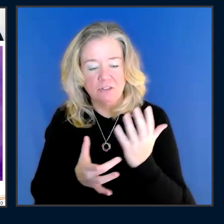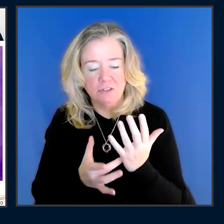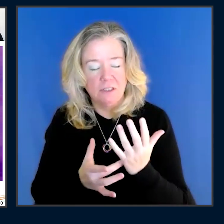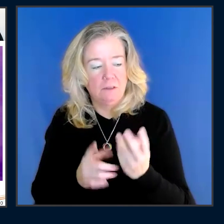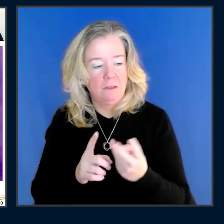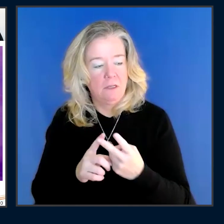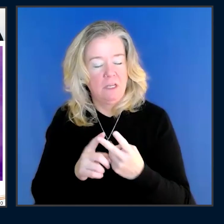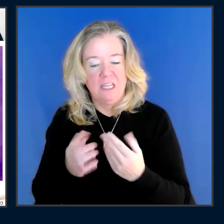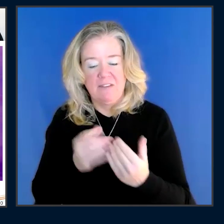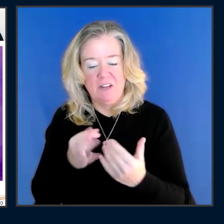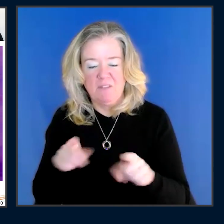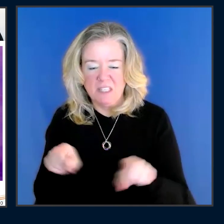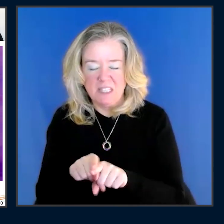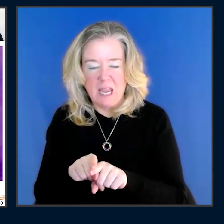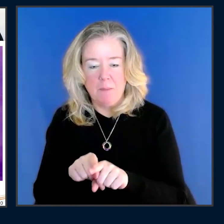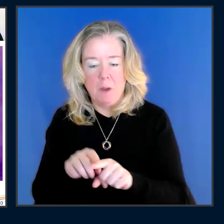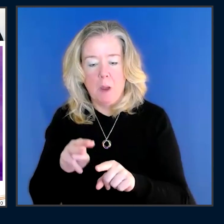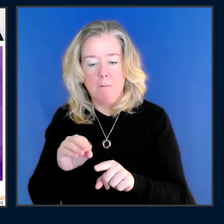or using the same mode of communication,